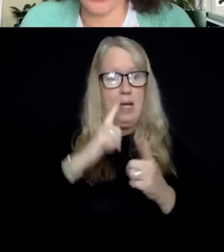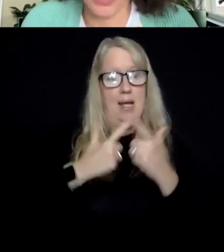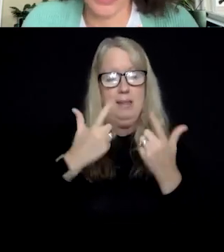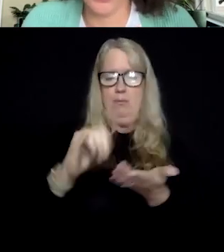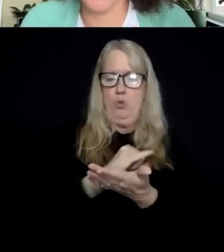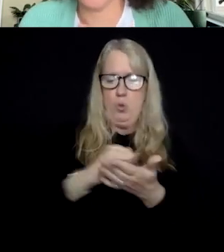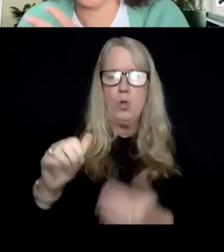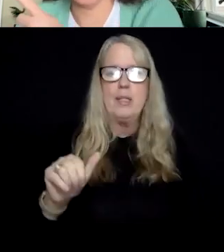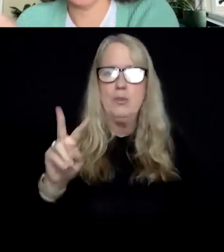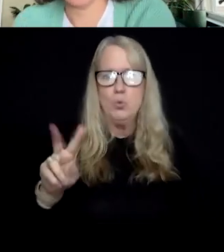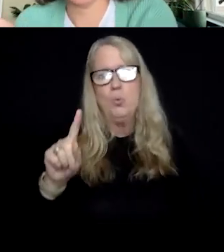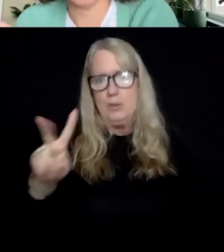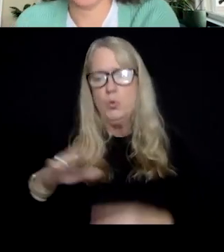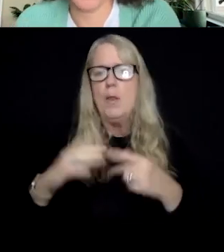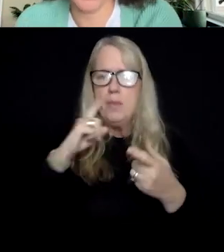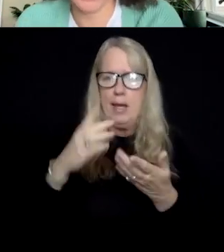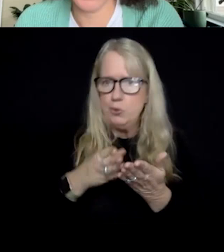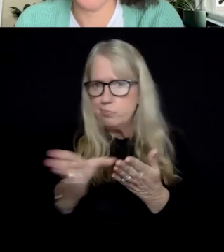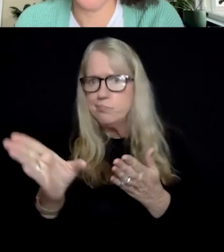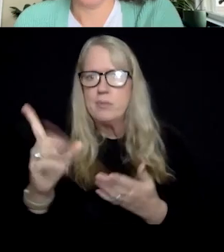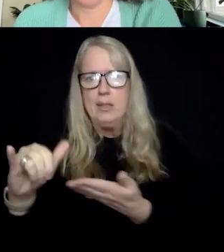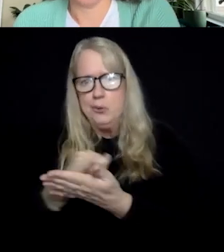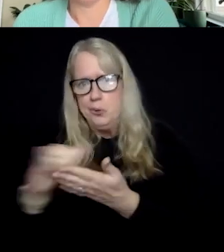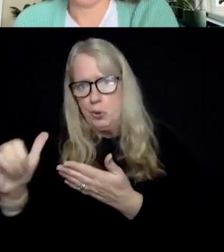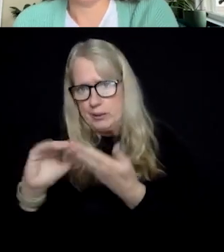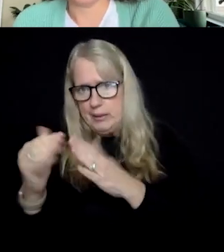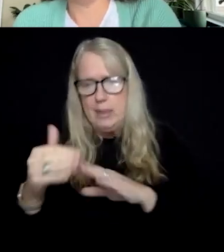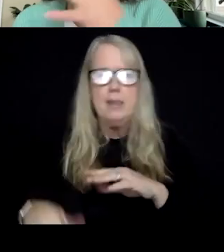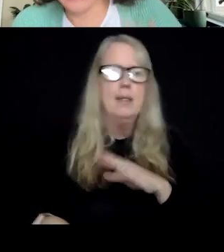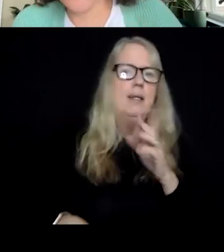GET 212, YOU GET ROUTED TO THE CALL CENTER IN NEW YORK CITY.